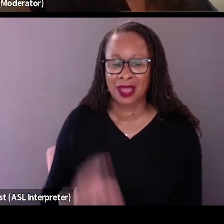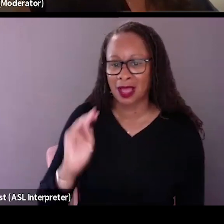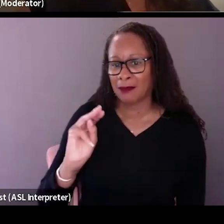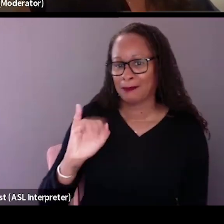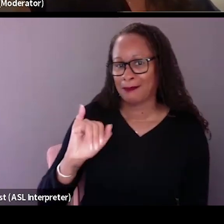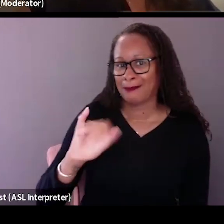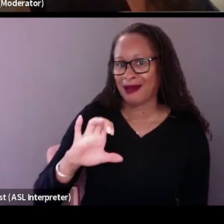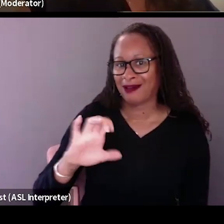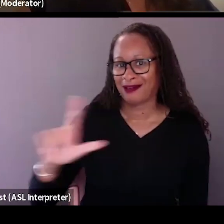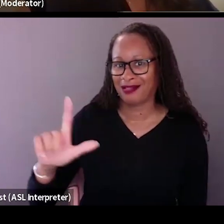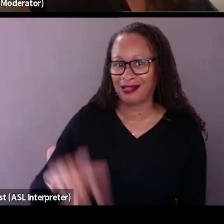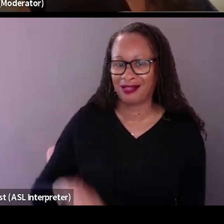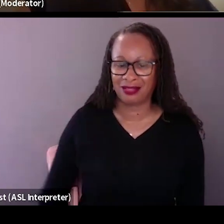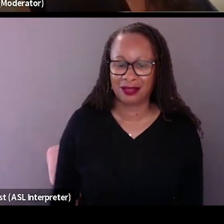I think that Alec had help